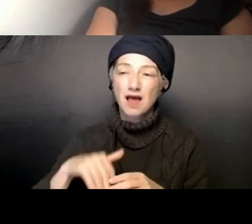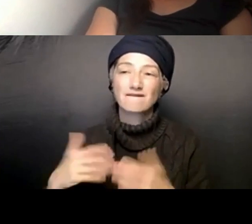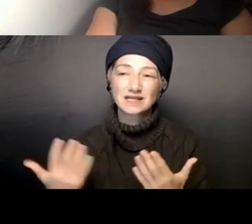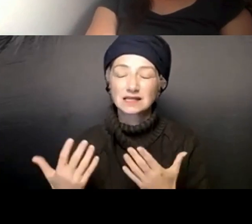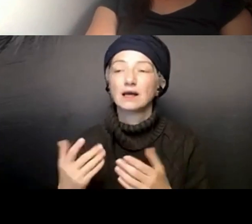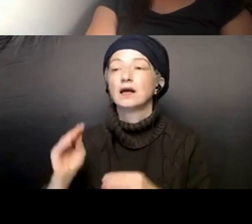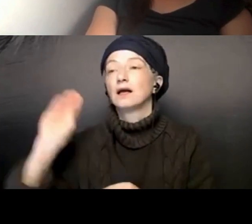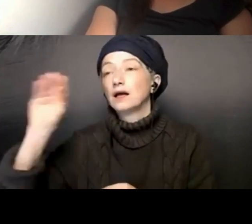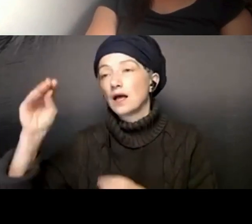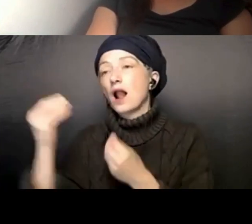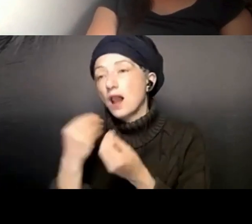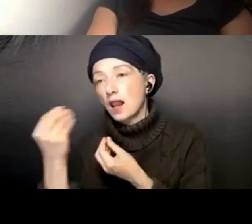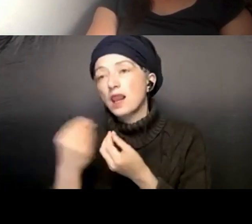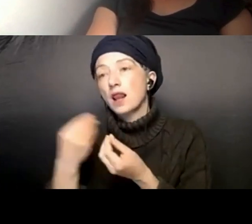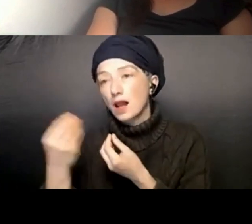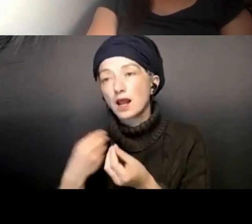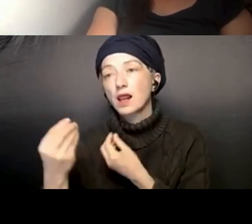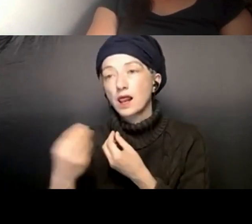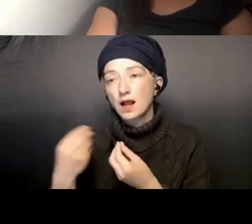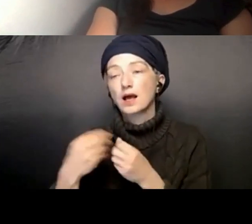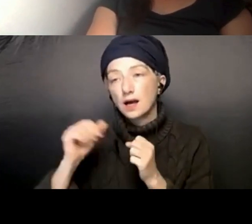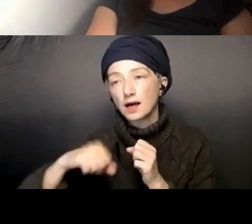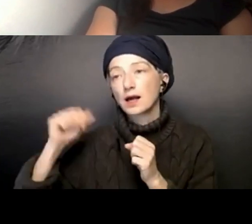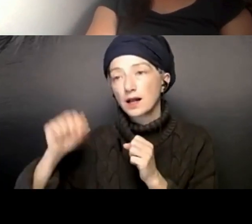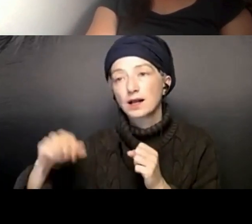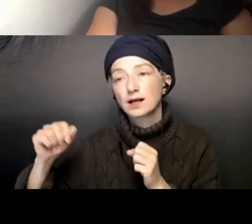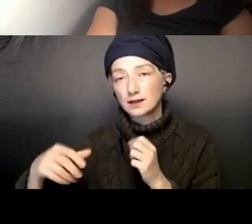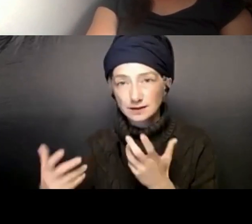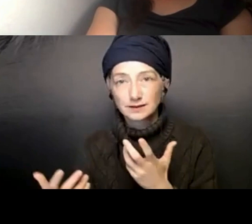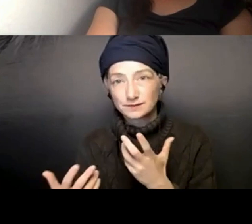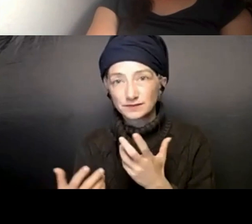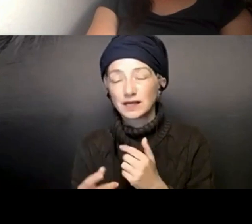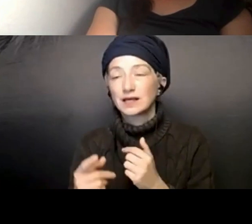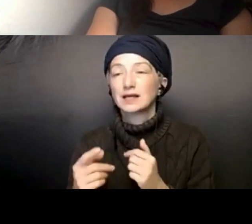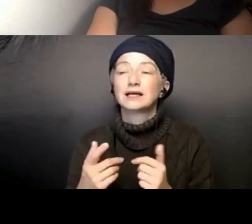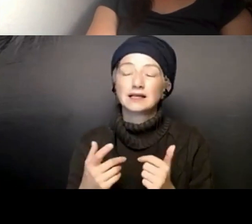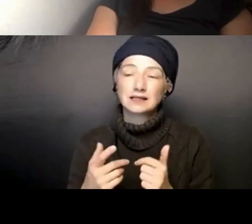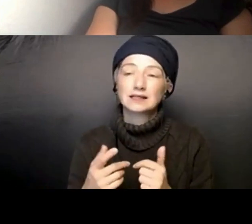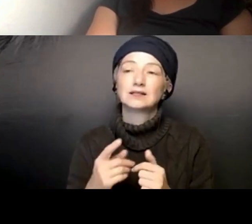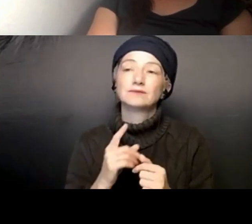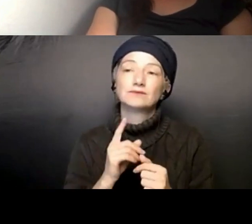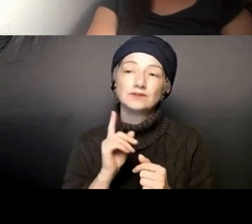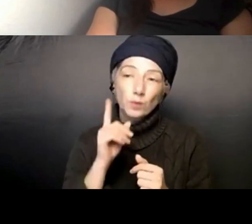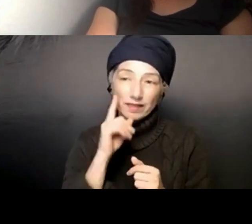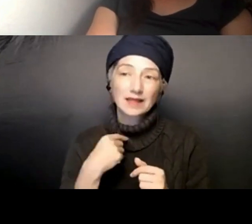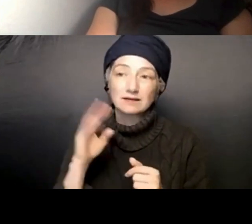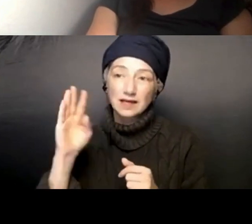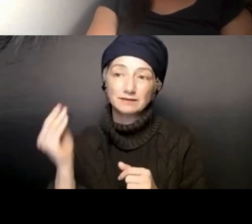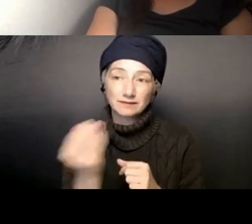I then have with people of "Should I give them your name? And this is what you maybe should know about."